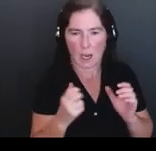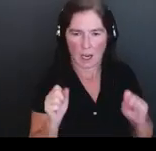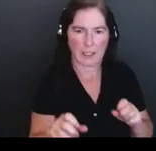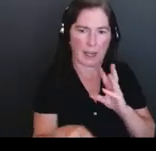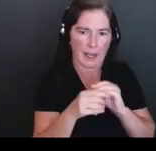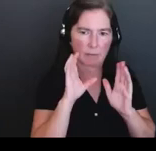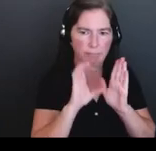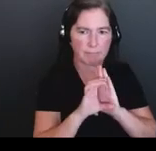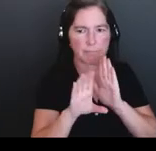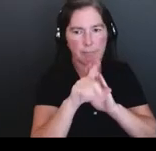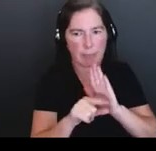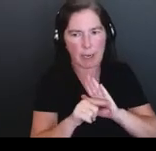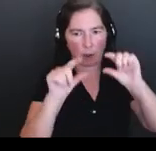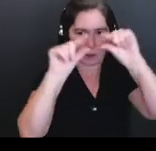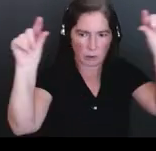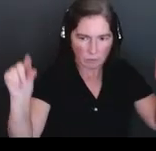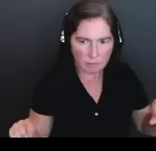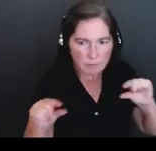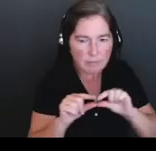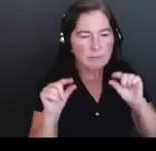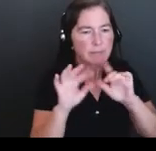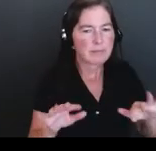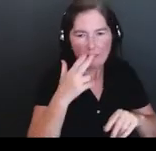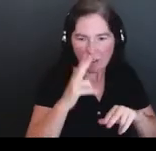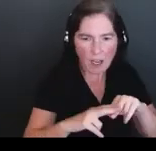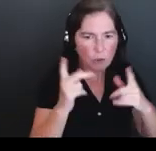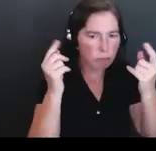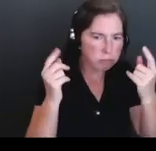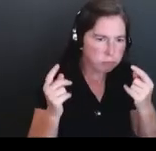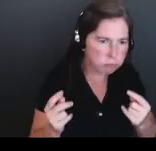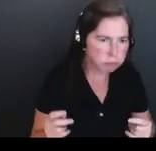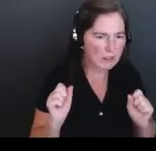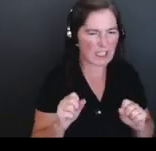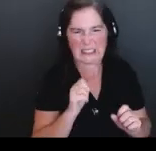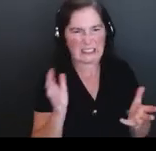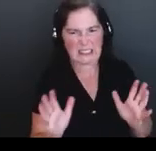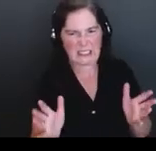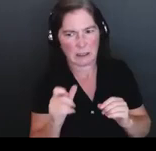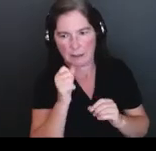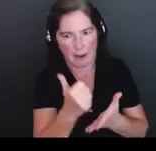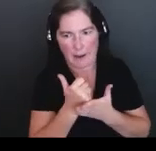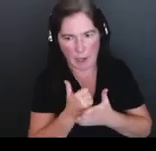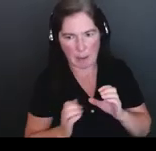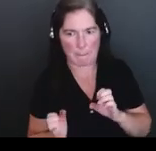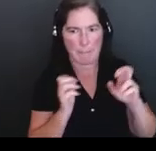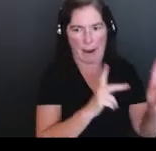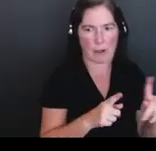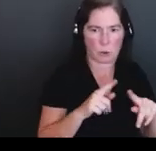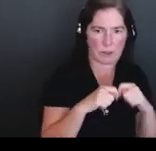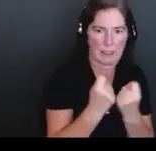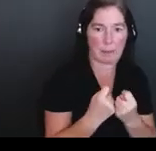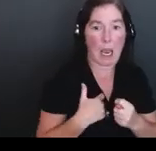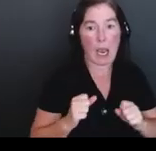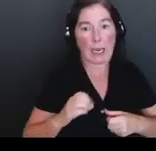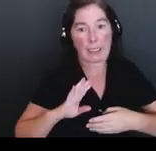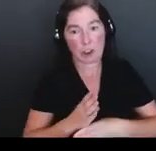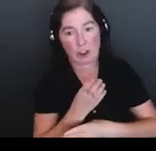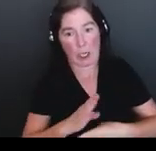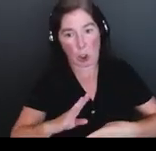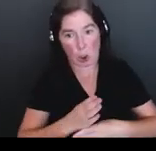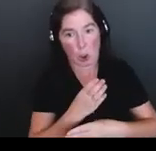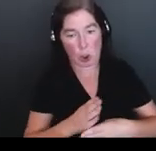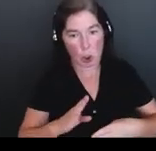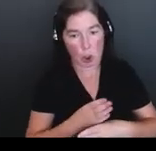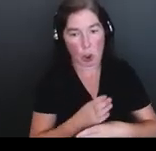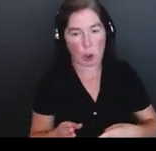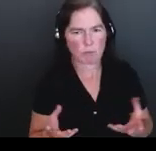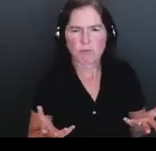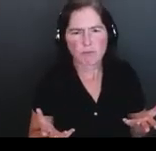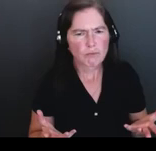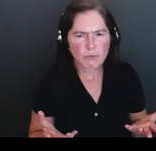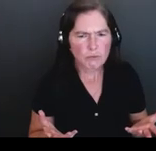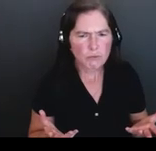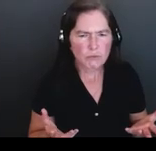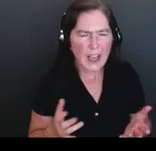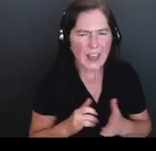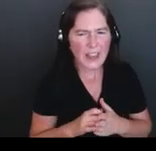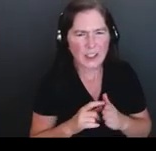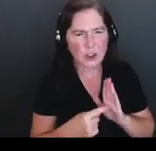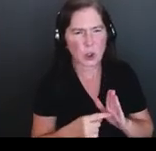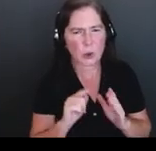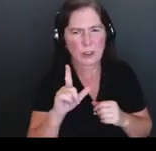So theme.